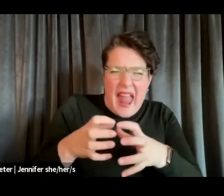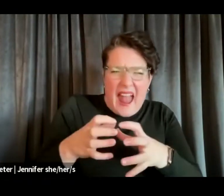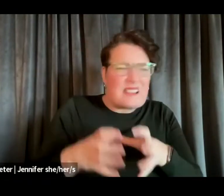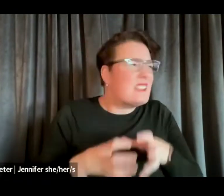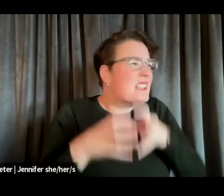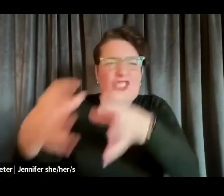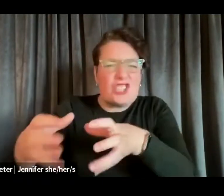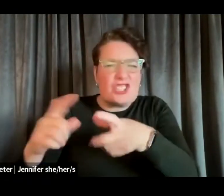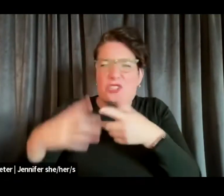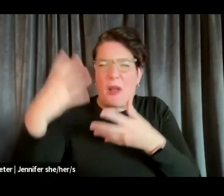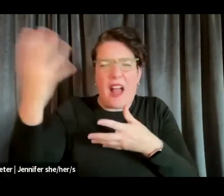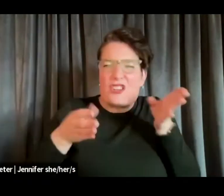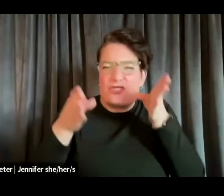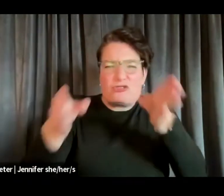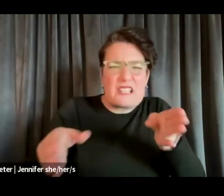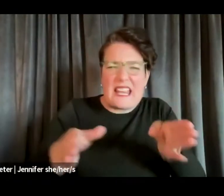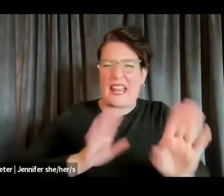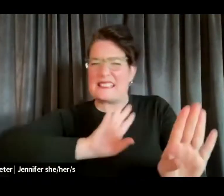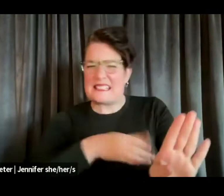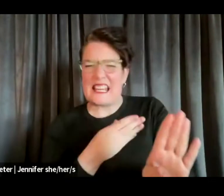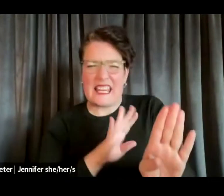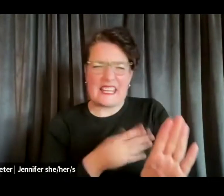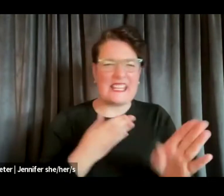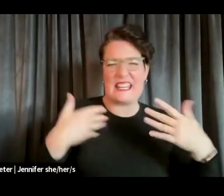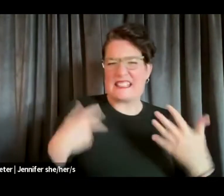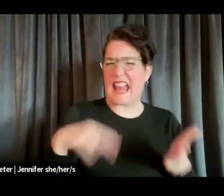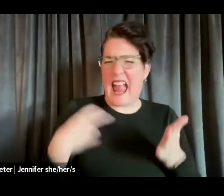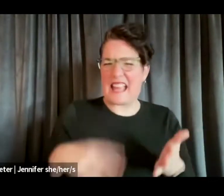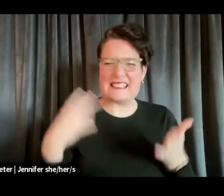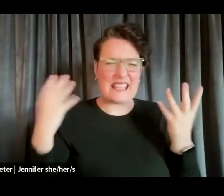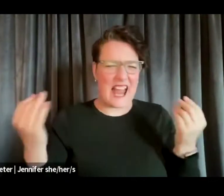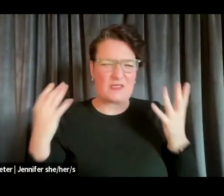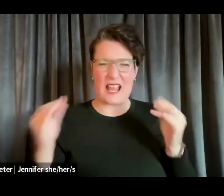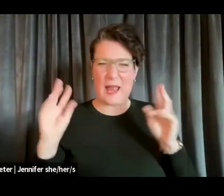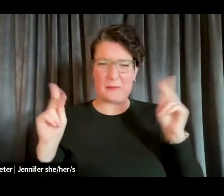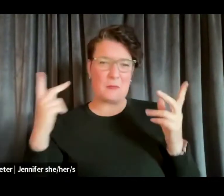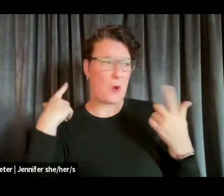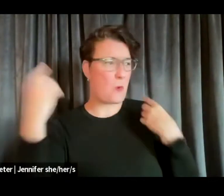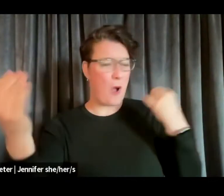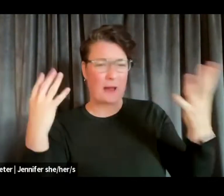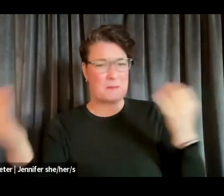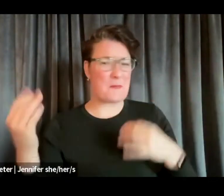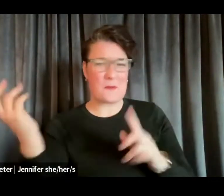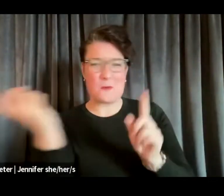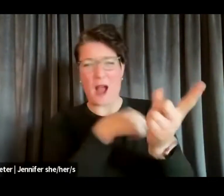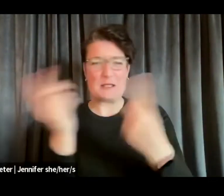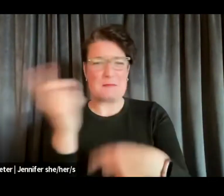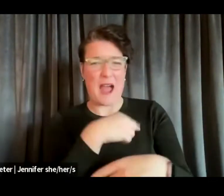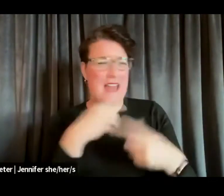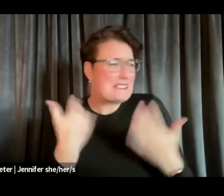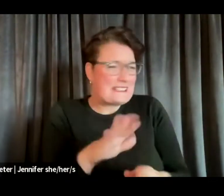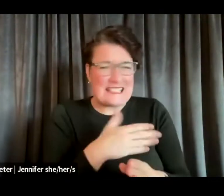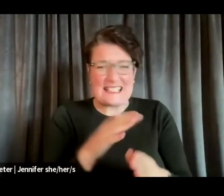singing and dancing outside and strangers walking by were singing and dancing with us. It Rebekah: was.